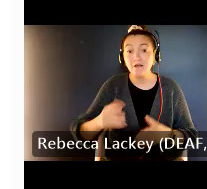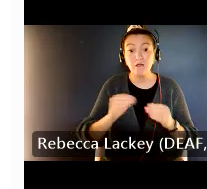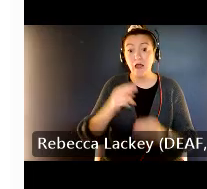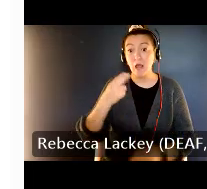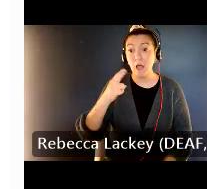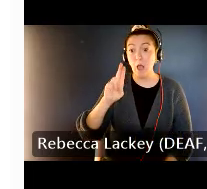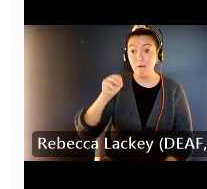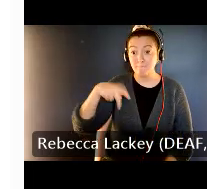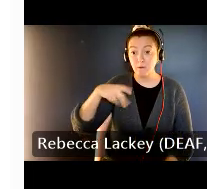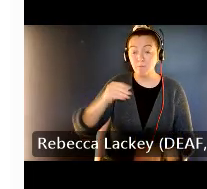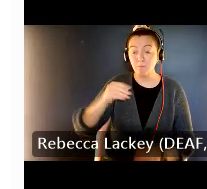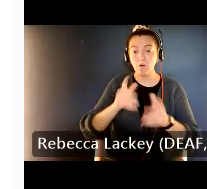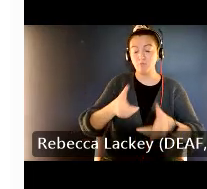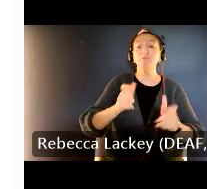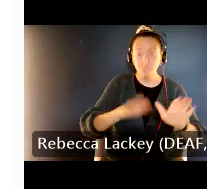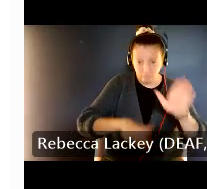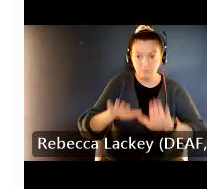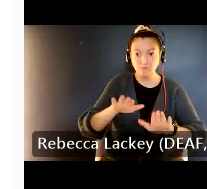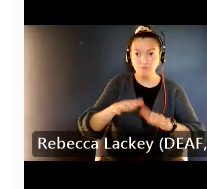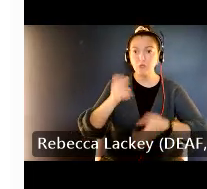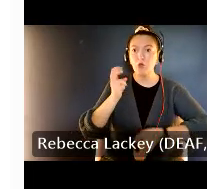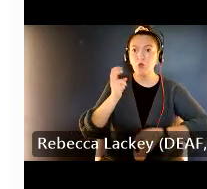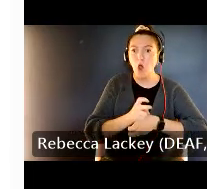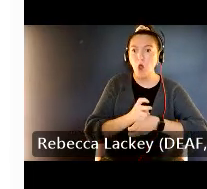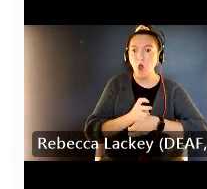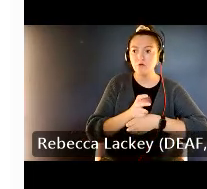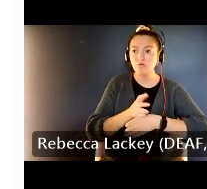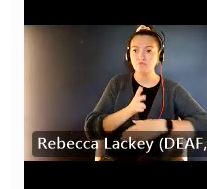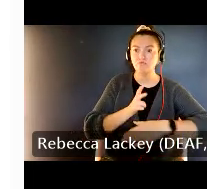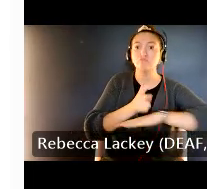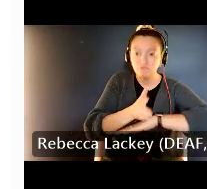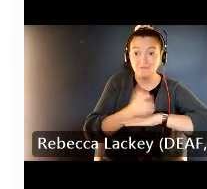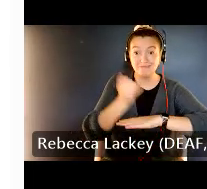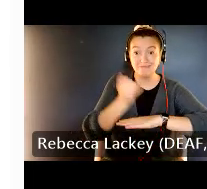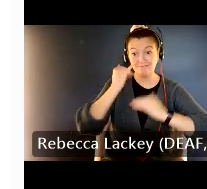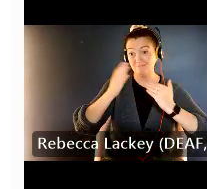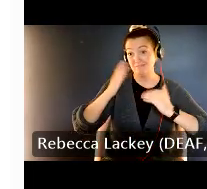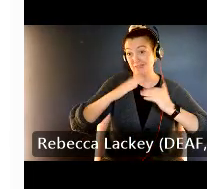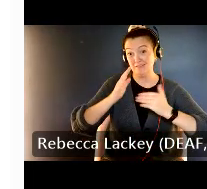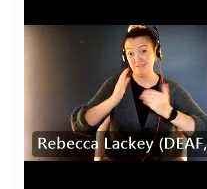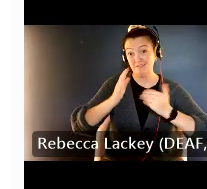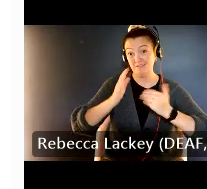You know, sometimes it's harder to travel those at more than 5 mph depending on their design.